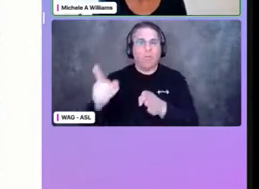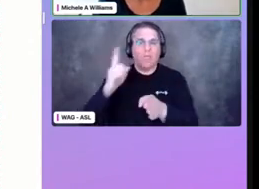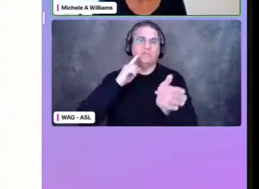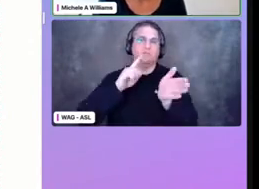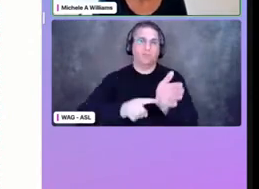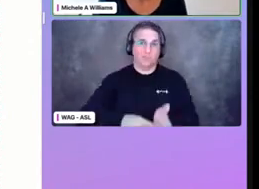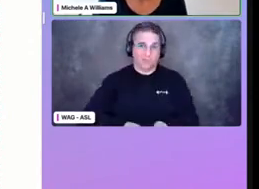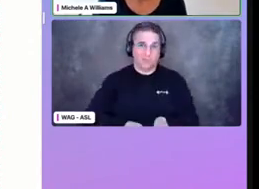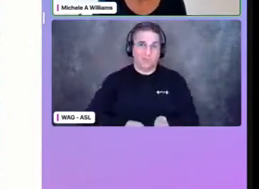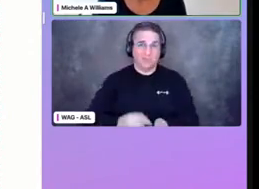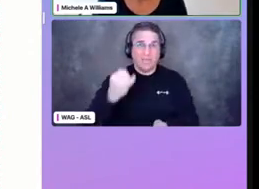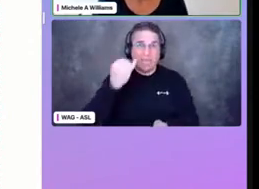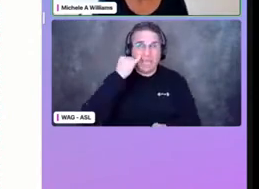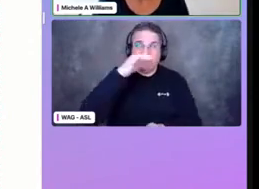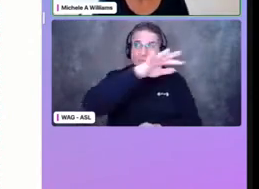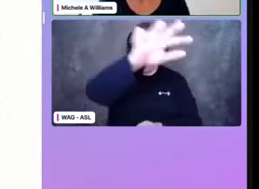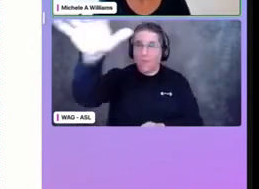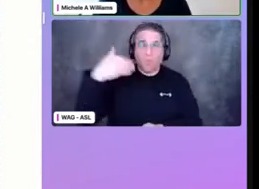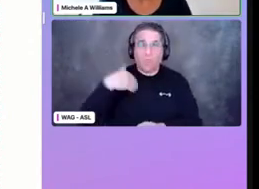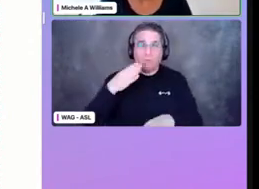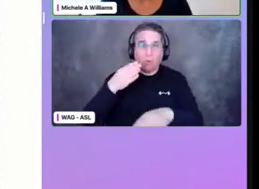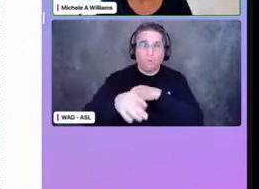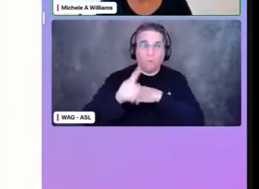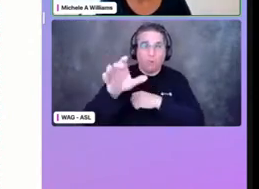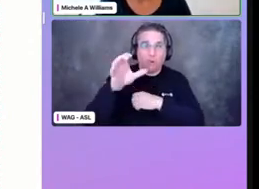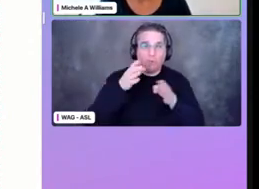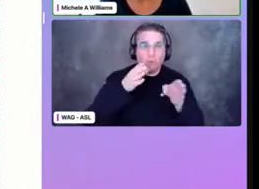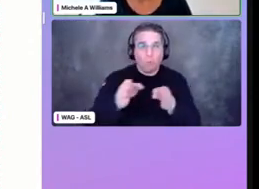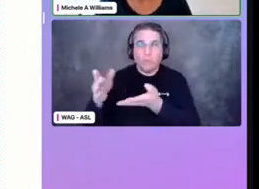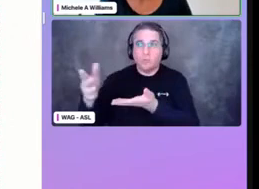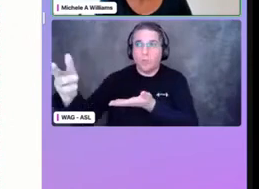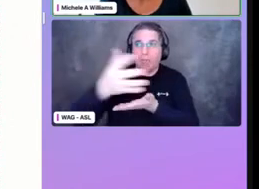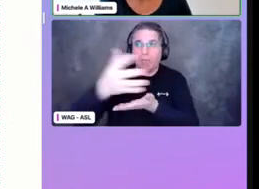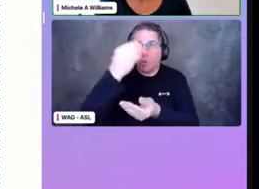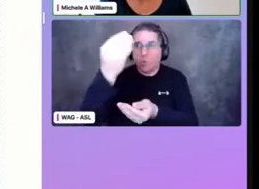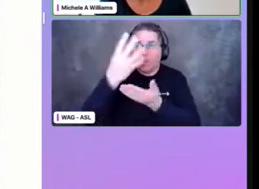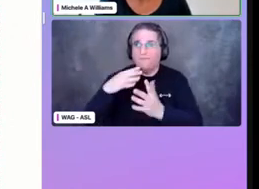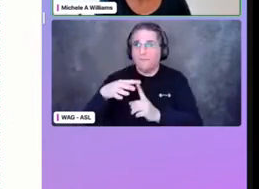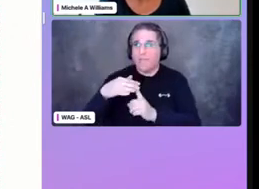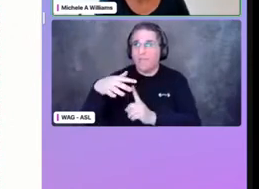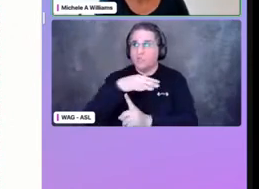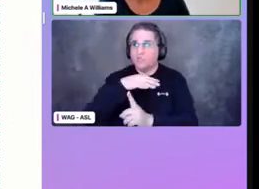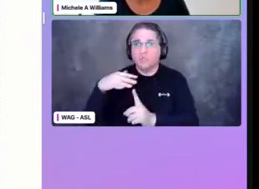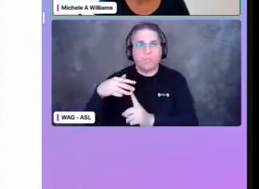Bruce hanington, literally 100 ways to research. So if there are over 100 different methods